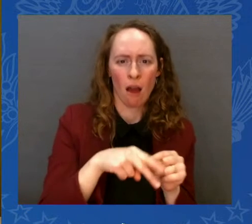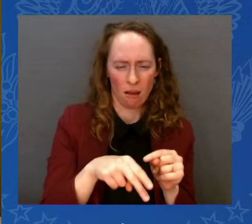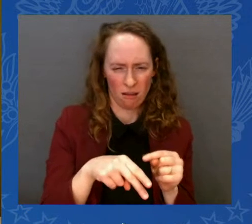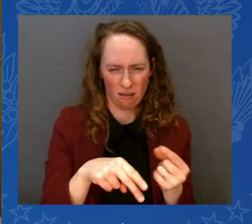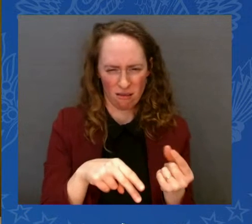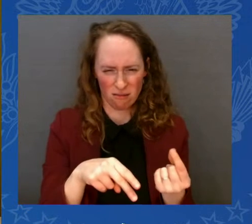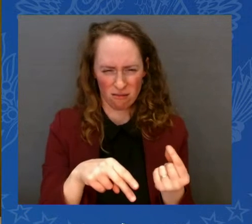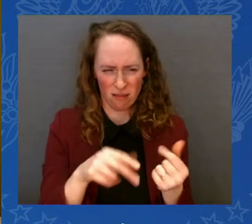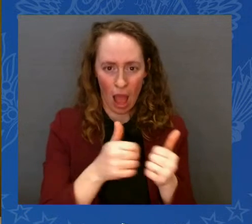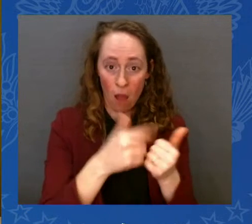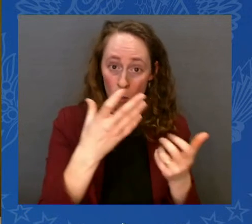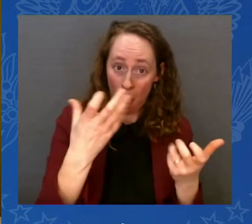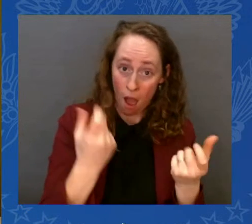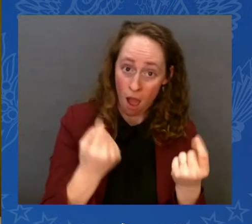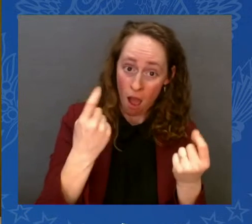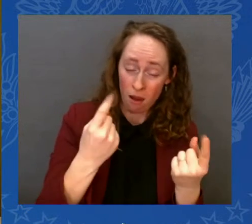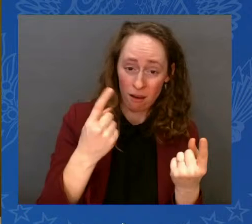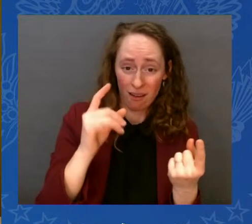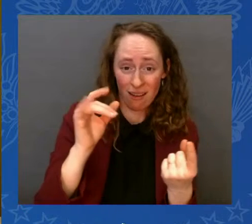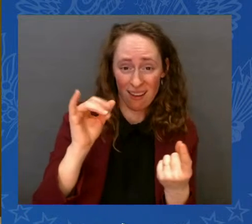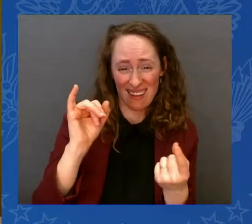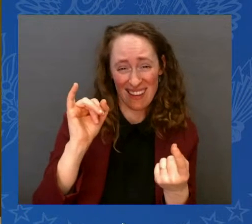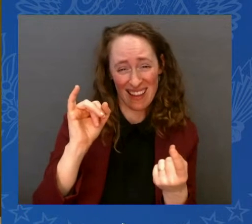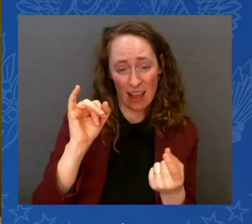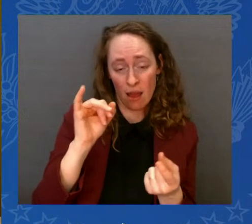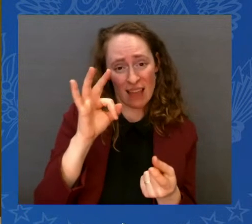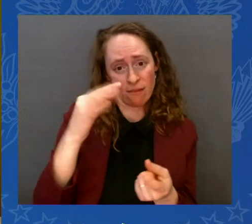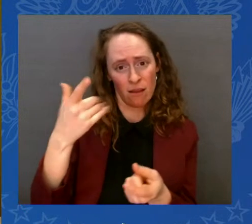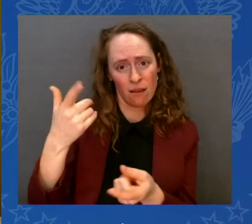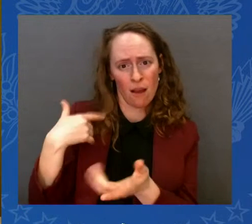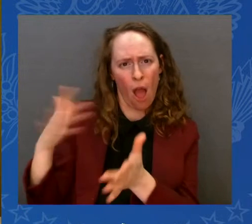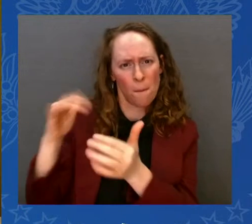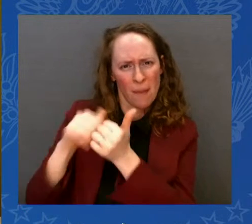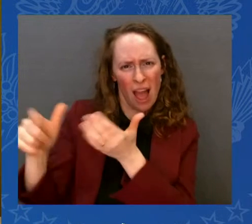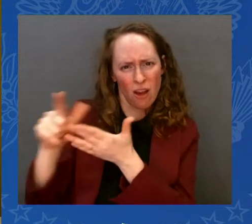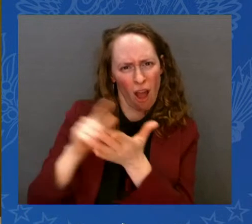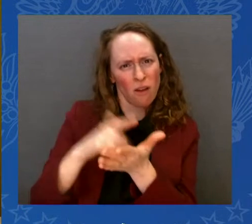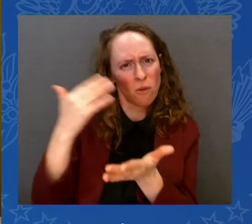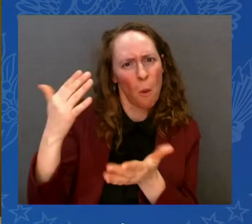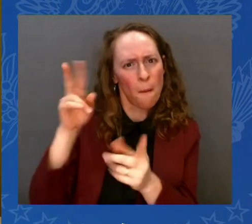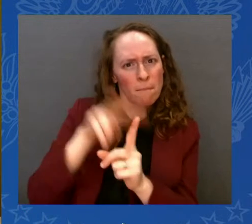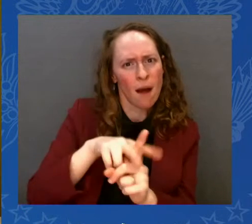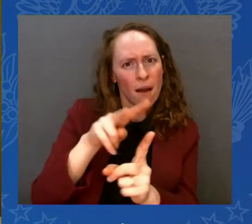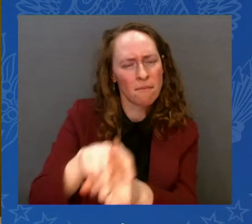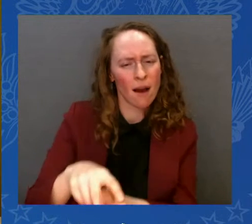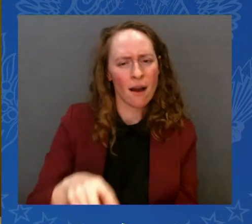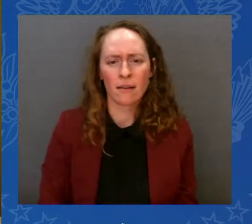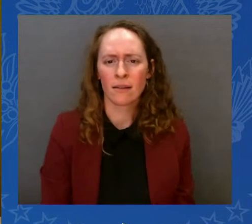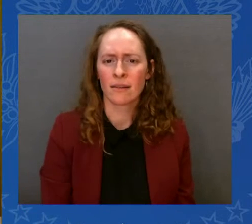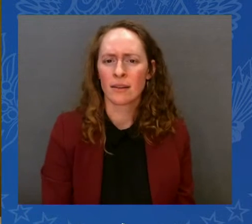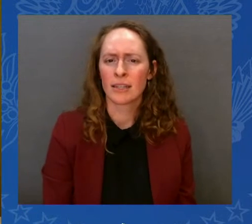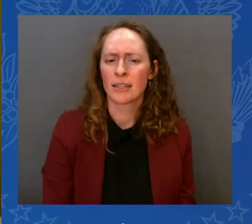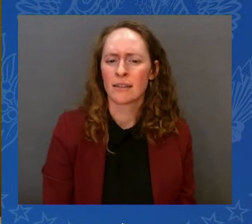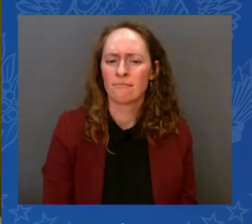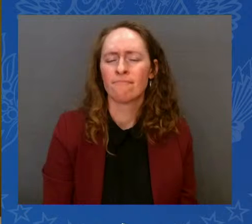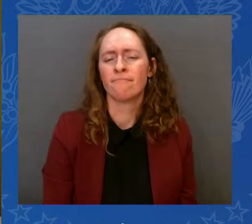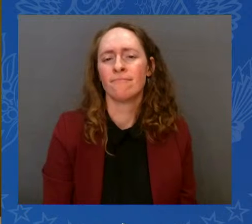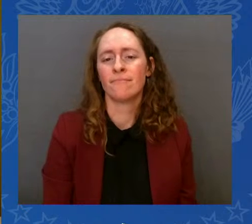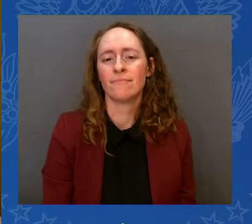I know a lot of you aren't that crazy about the legislation we passed that allows Medicare to negotiate for drug prices.